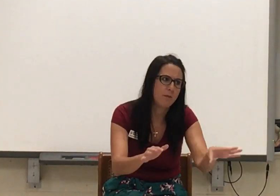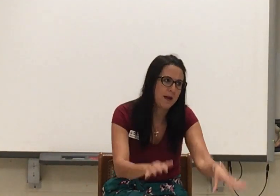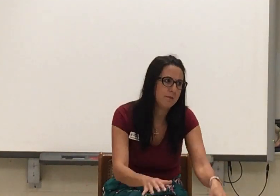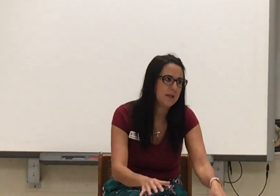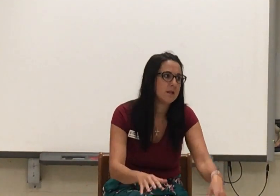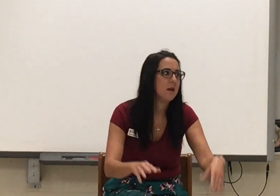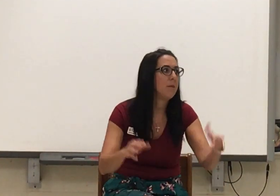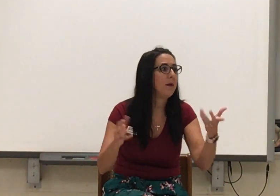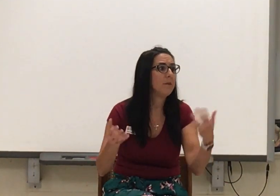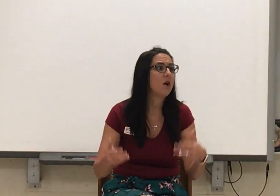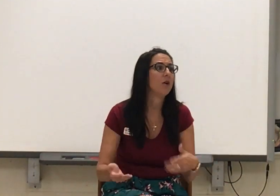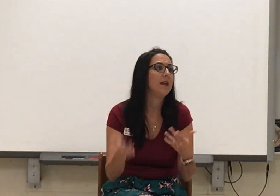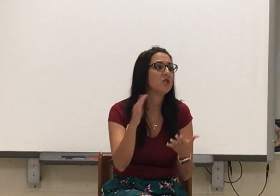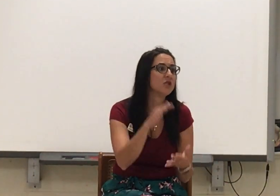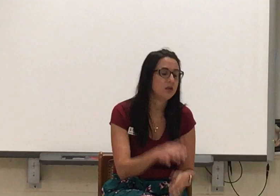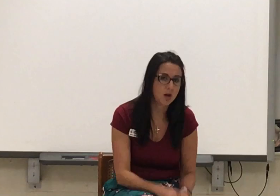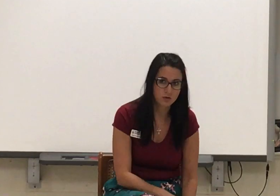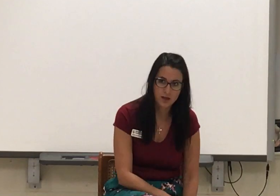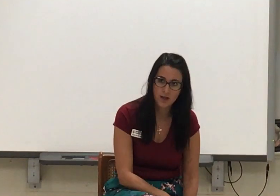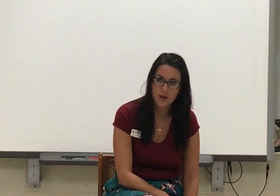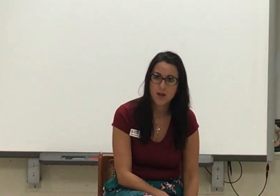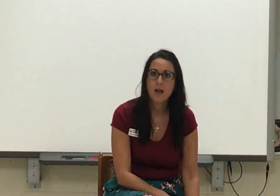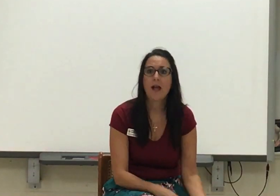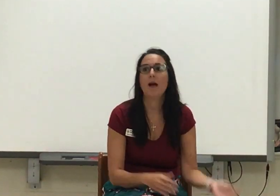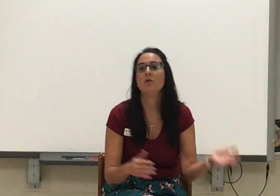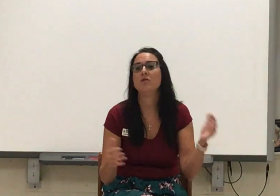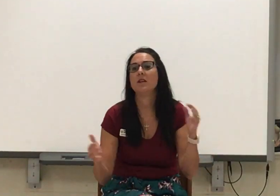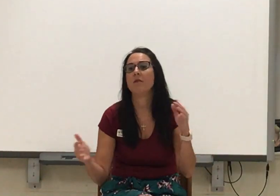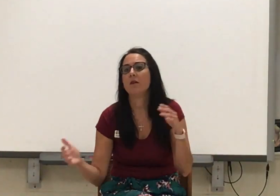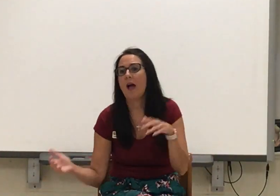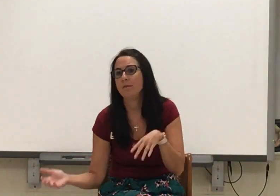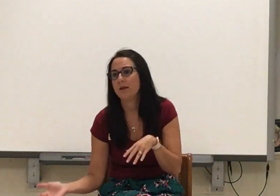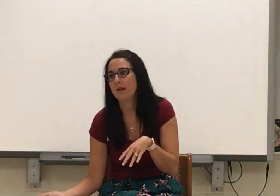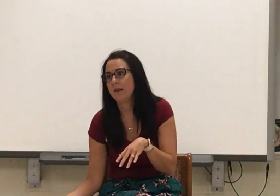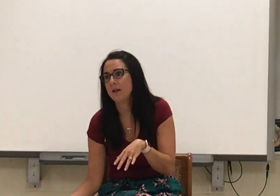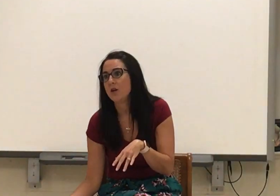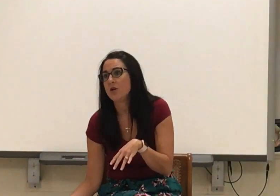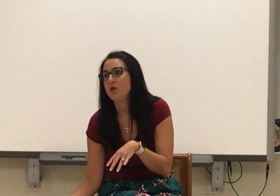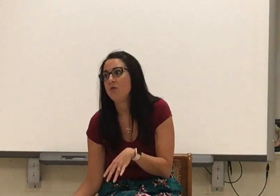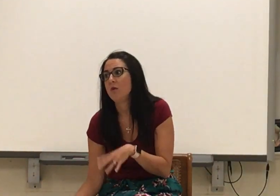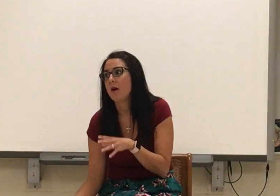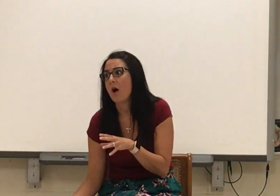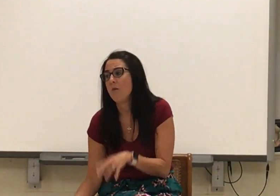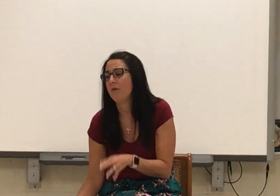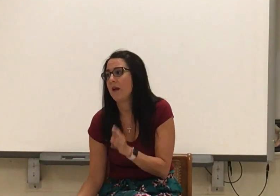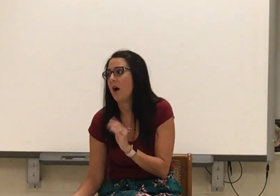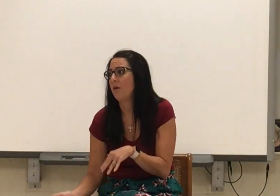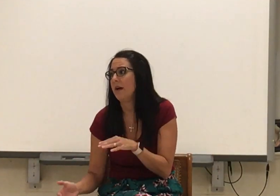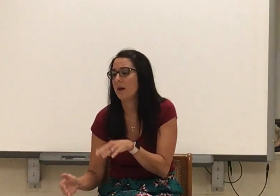are babies, but I'll be talking slowly and I'm using vocabulary that you hopefully already